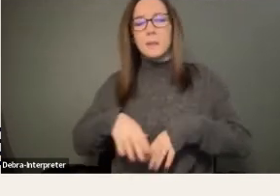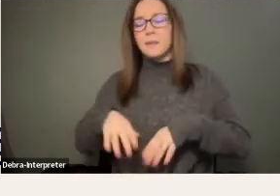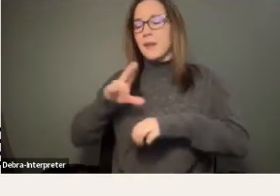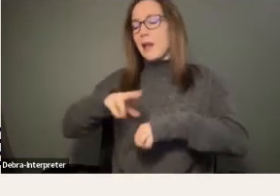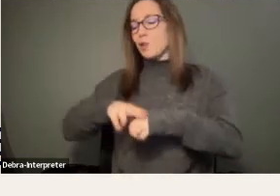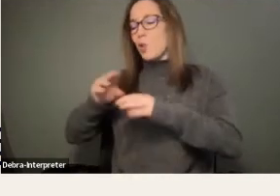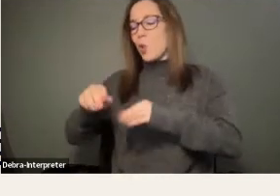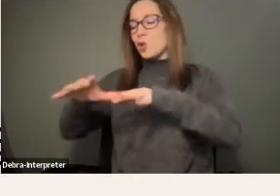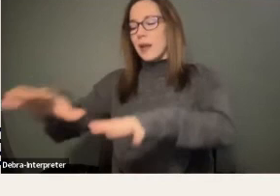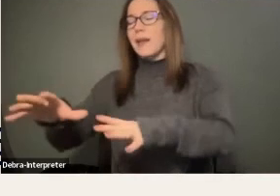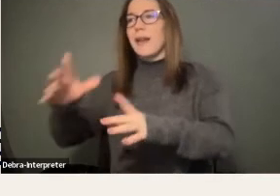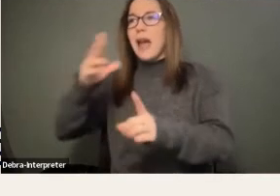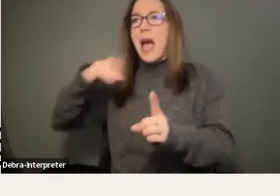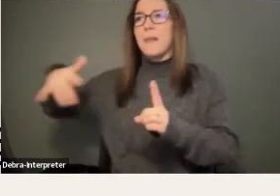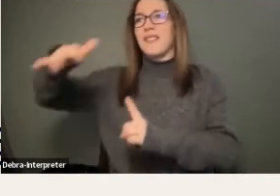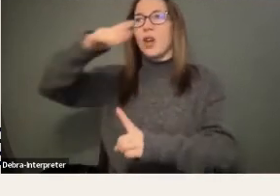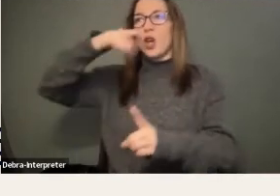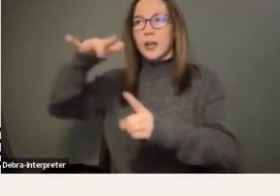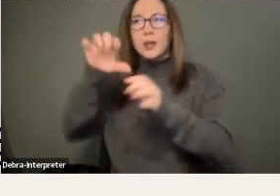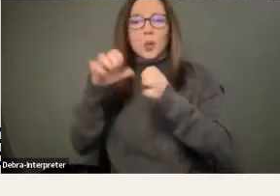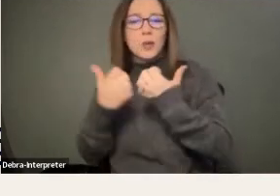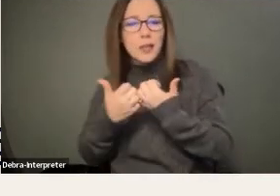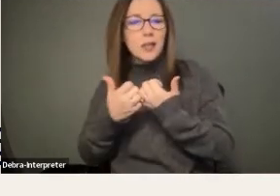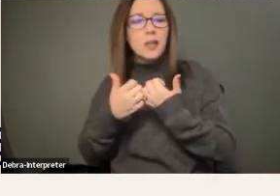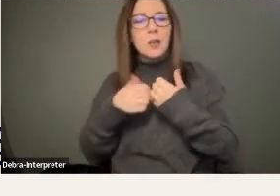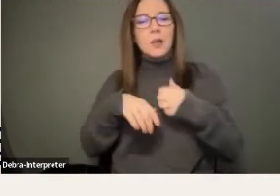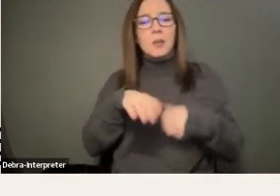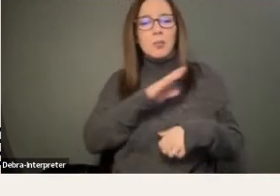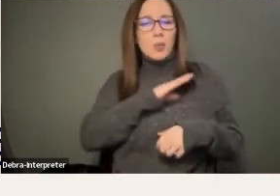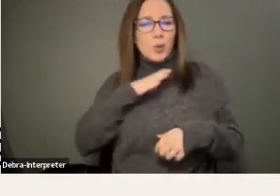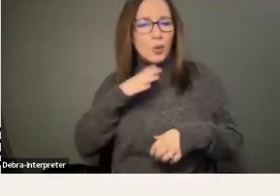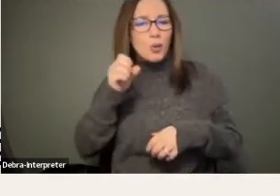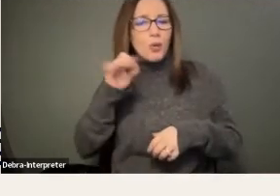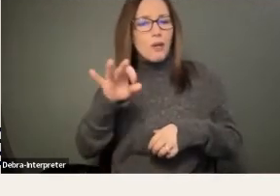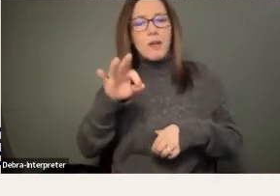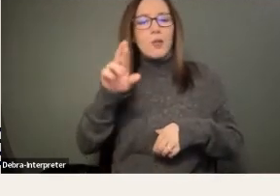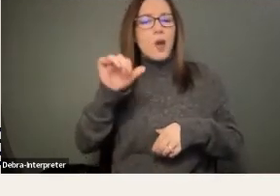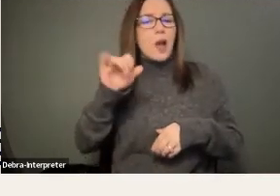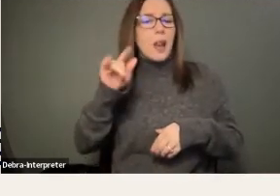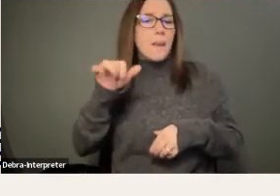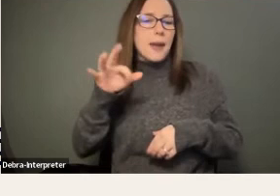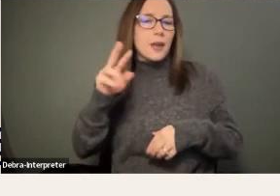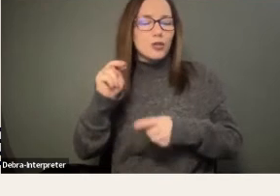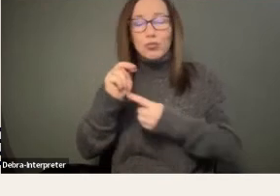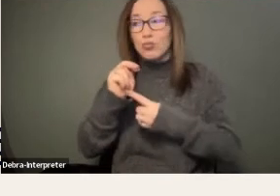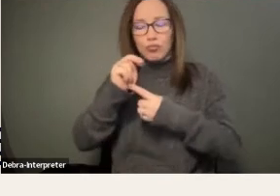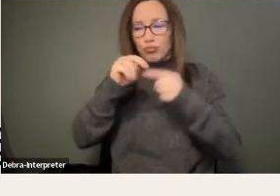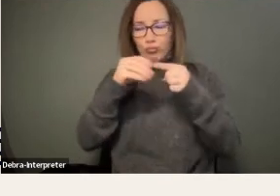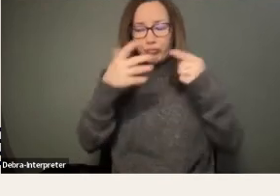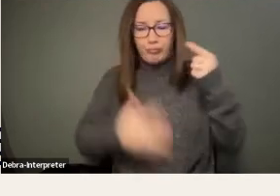like the Environmental Protection Agency, the national oceanic and atmospheric association the